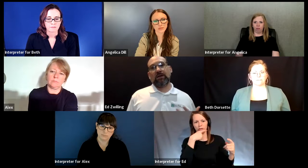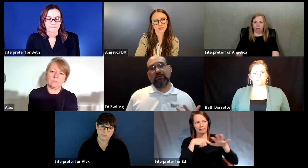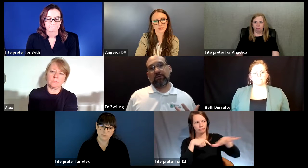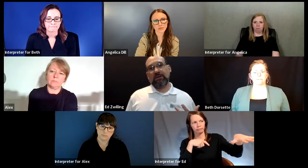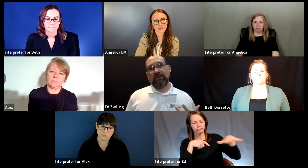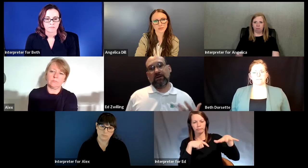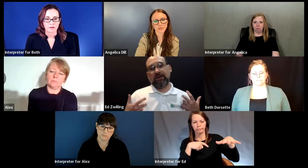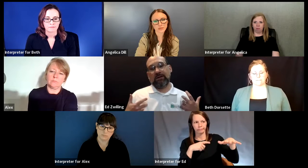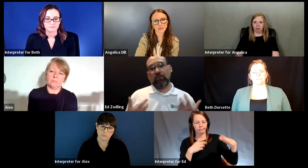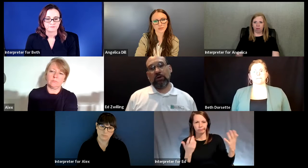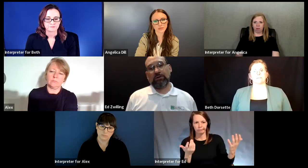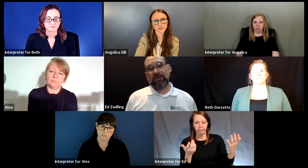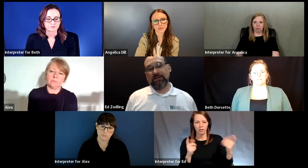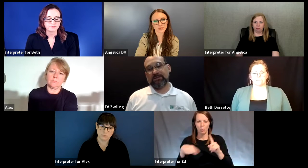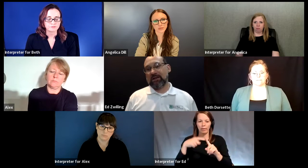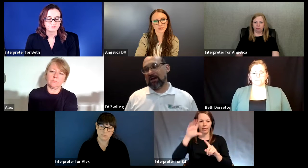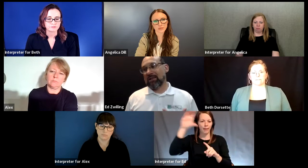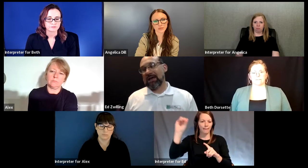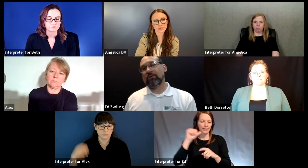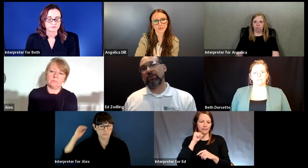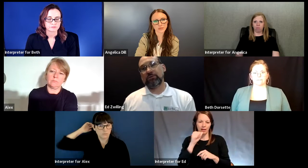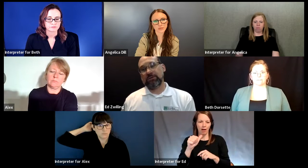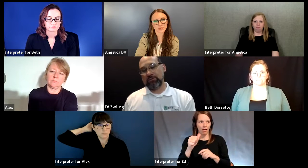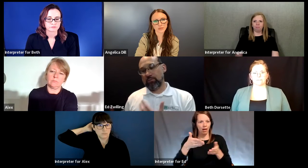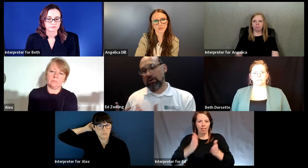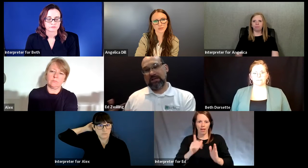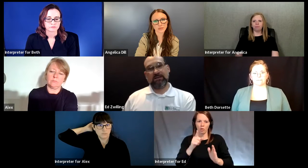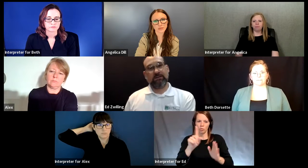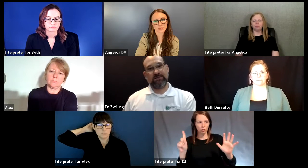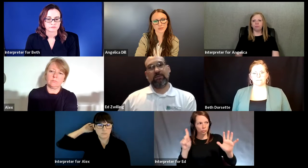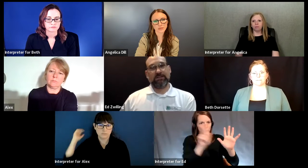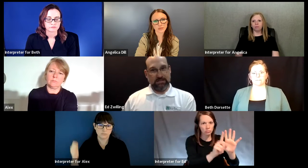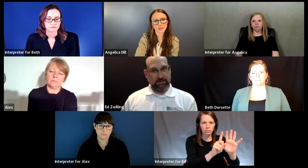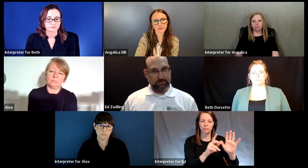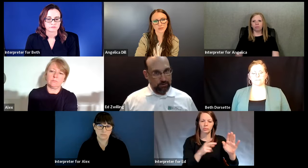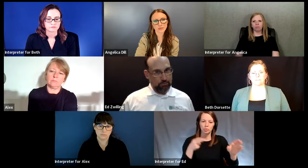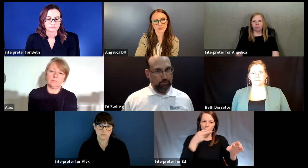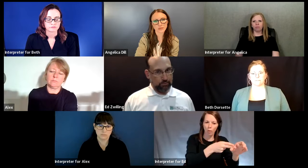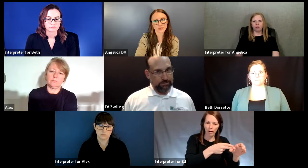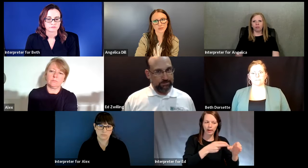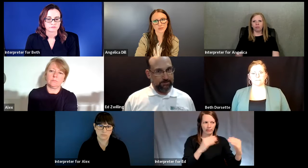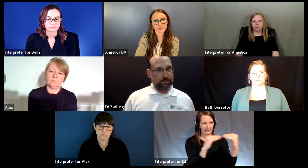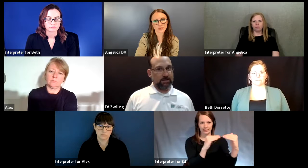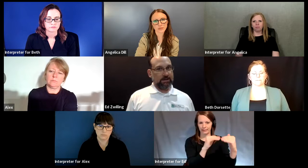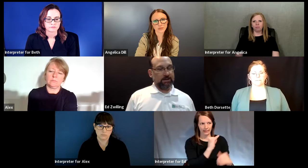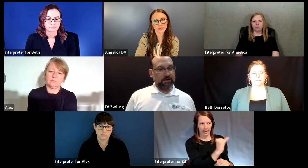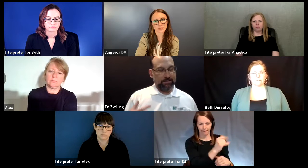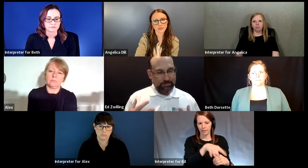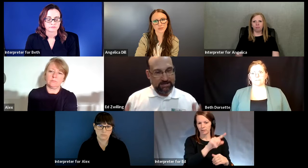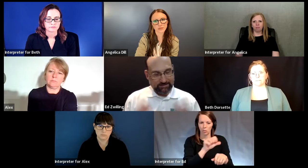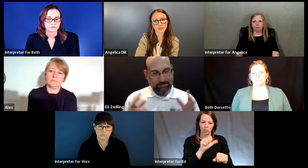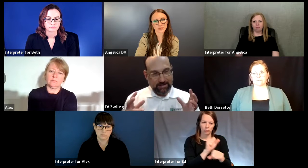When the employer doesn't allow you to partake to the same extent as your co-employees.